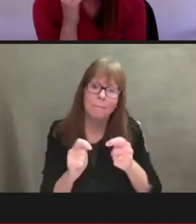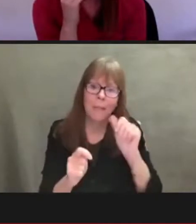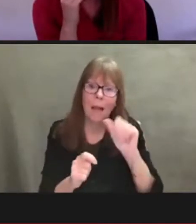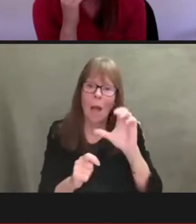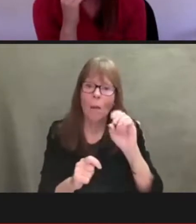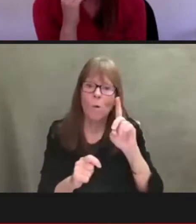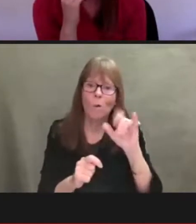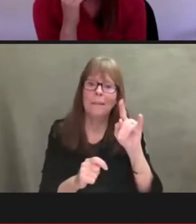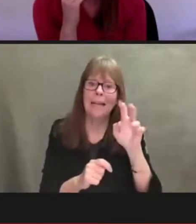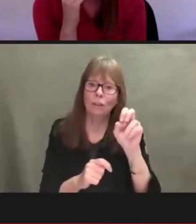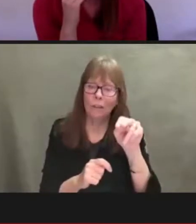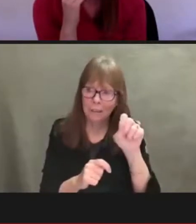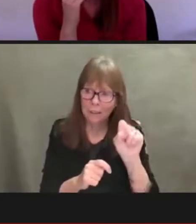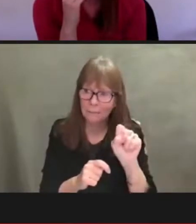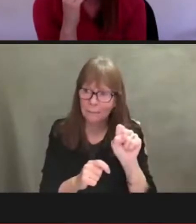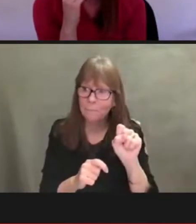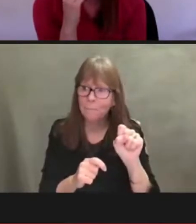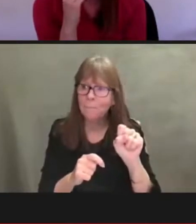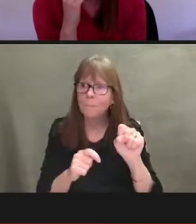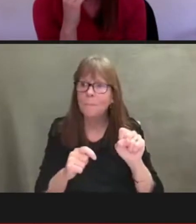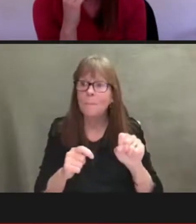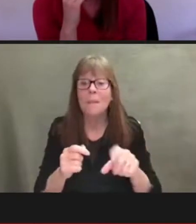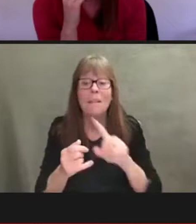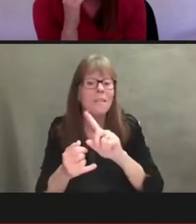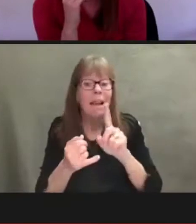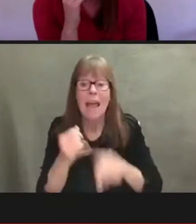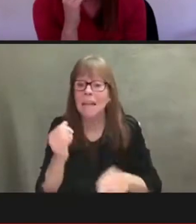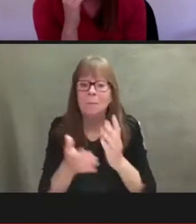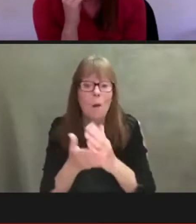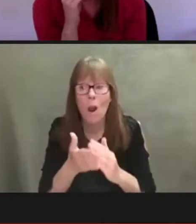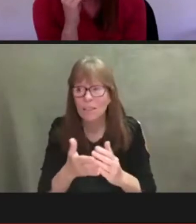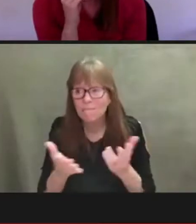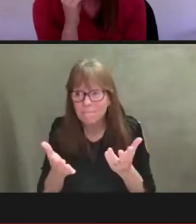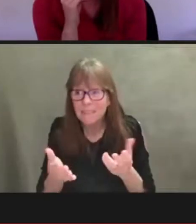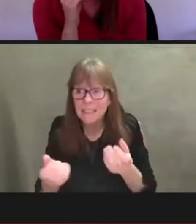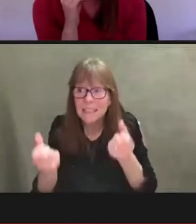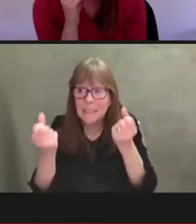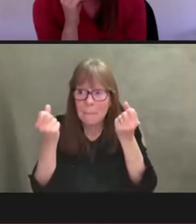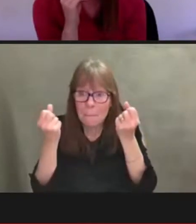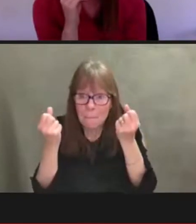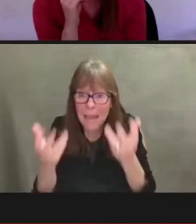And the final catch of this is, many of the accommodations for kids with learning and